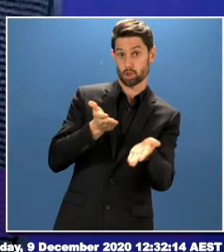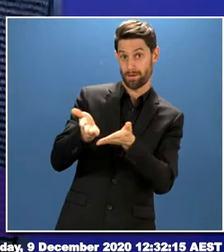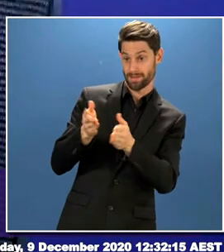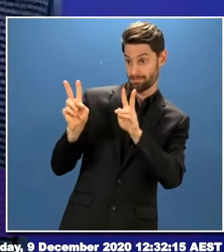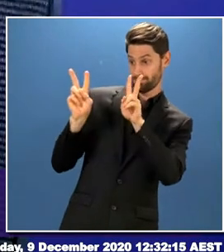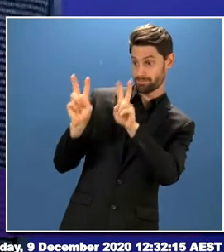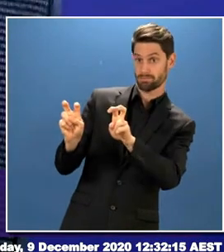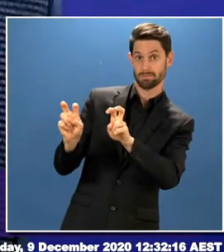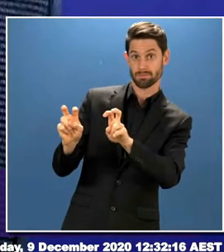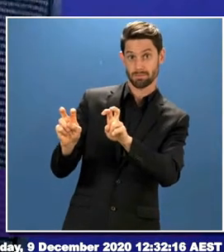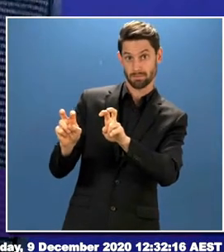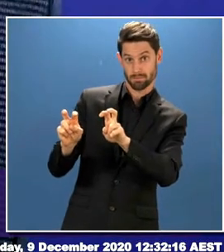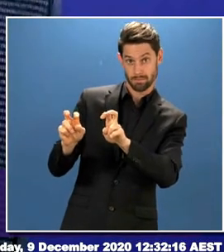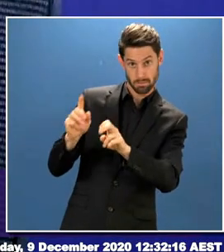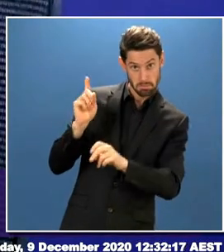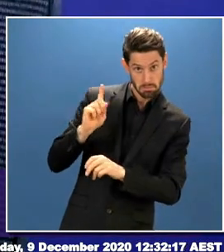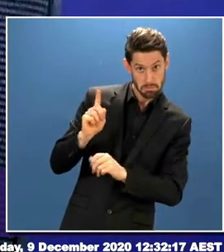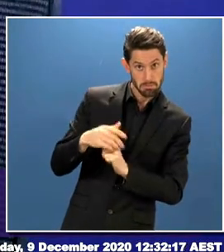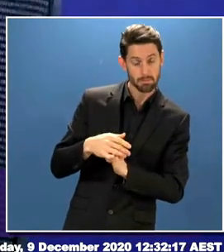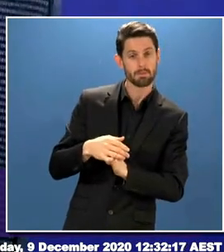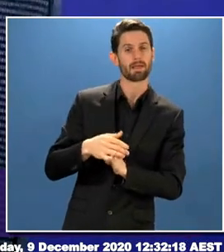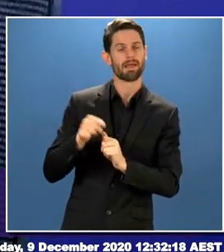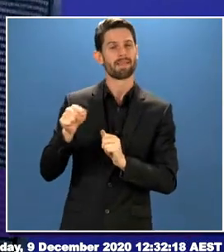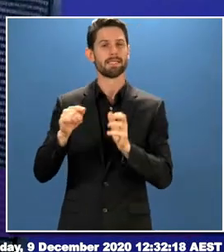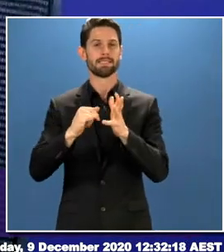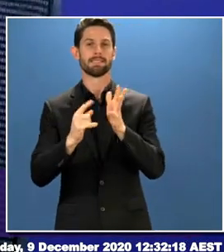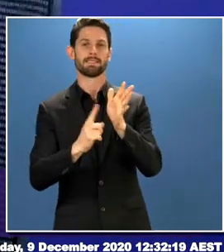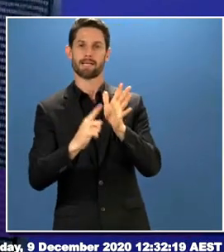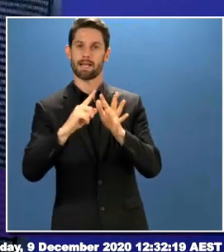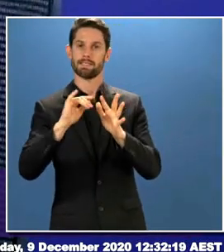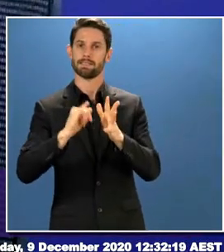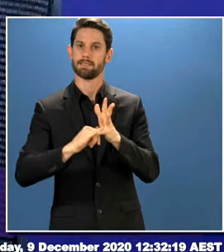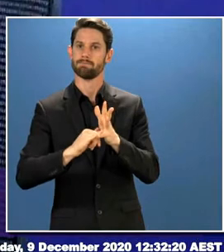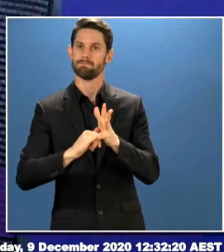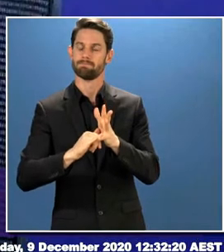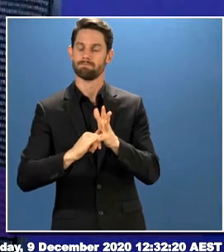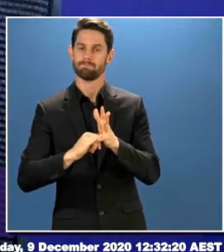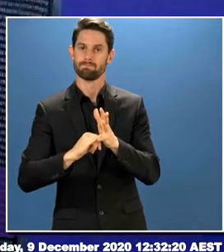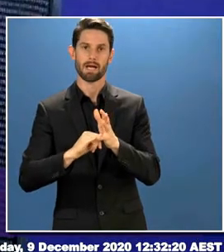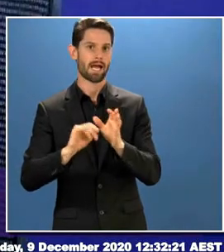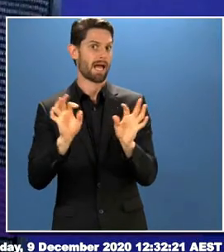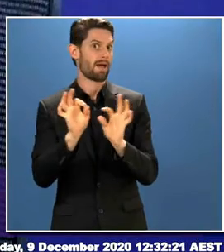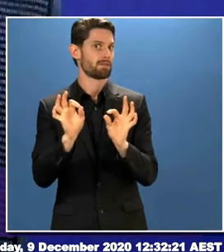At this stage the SLES has not been utilized for Project 21.